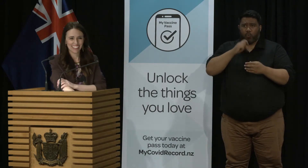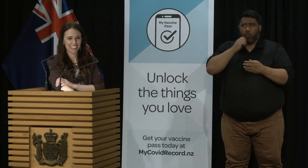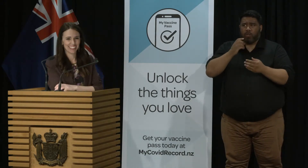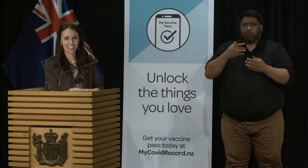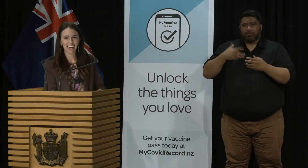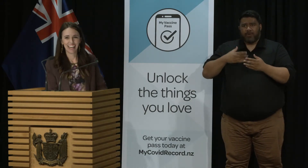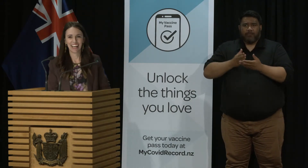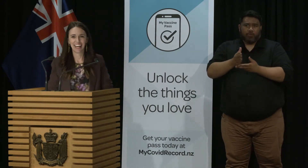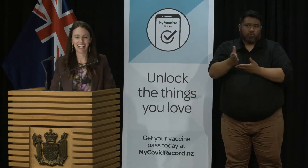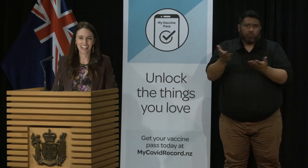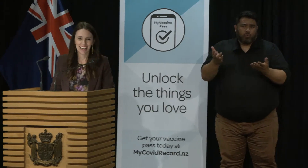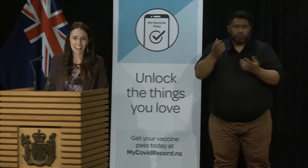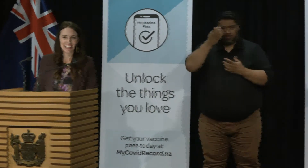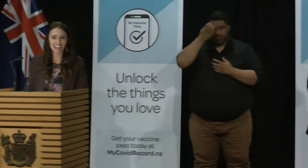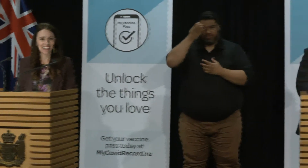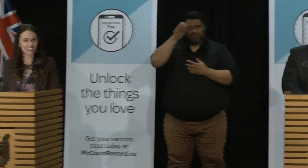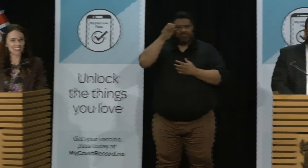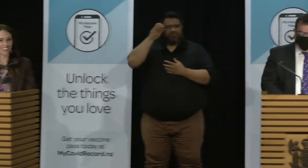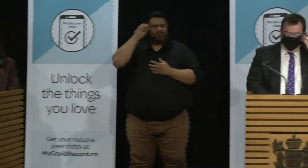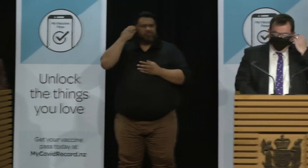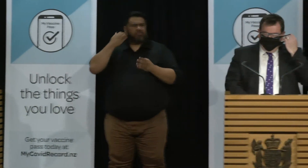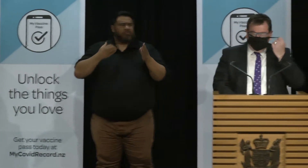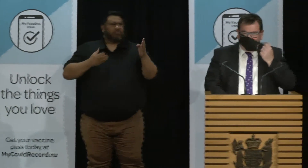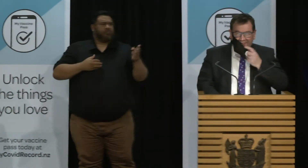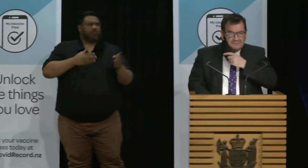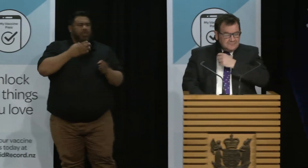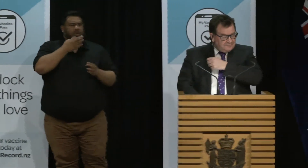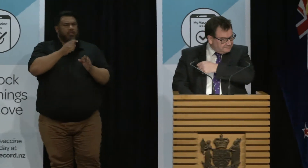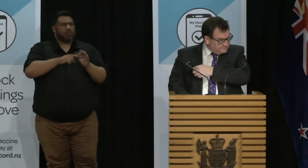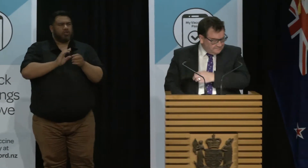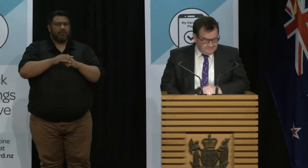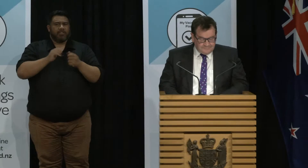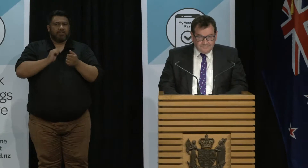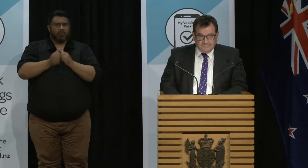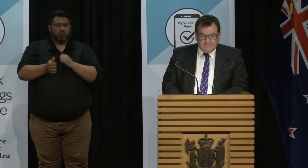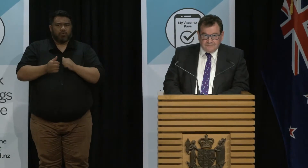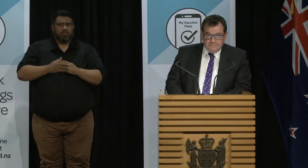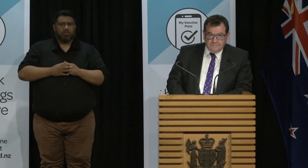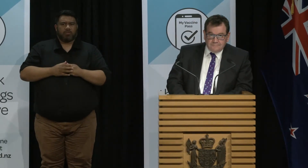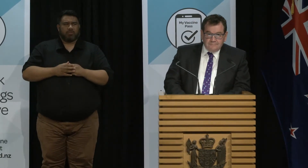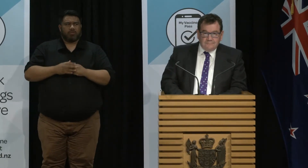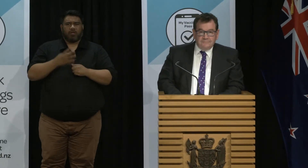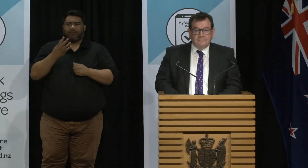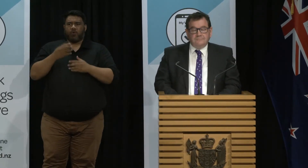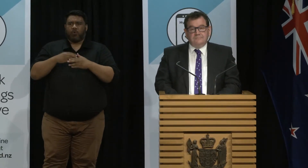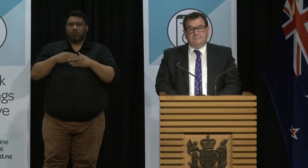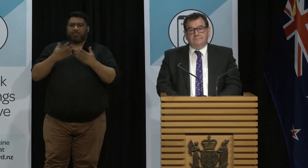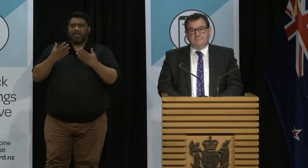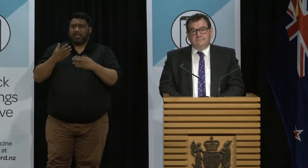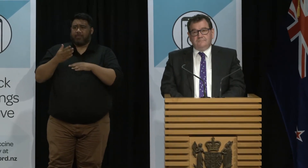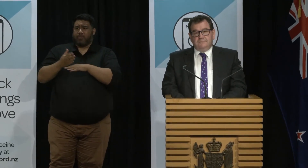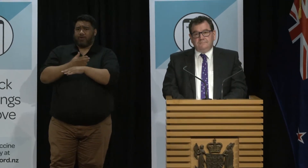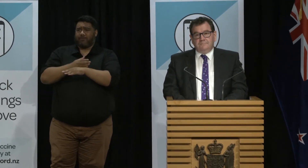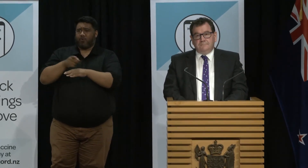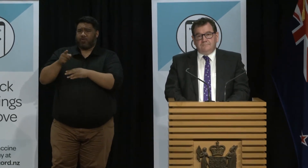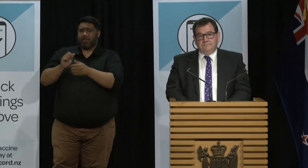political cycle.